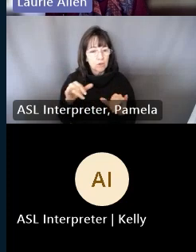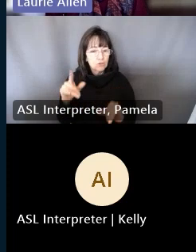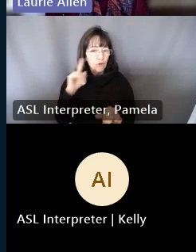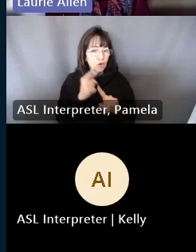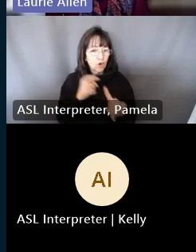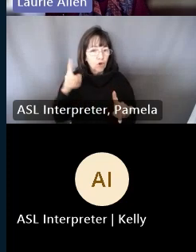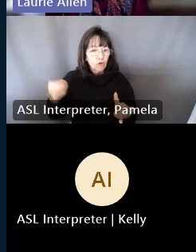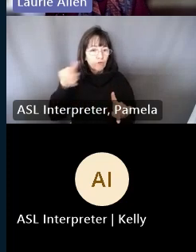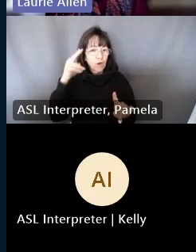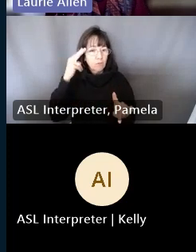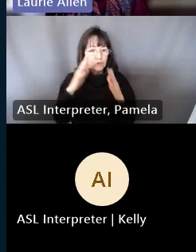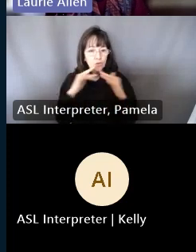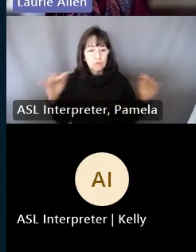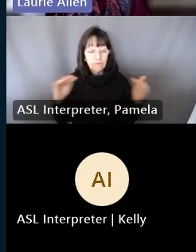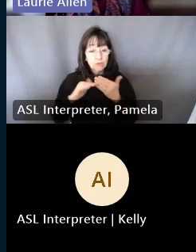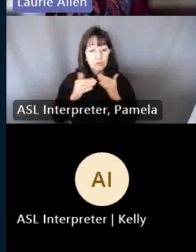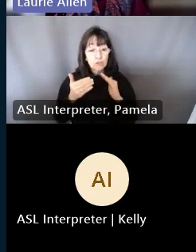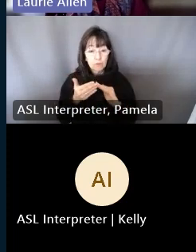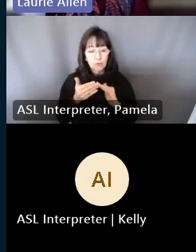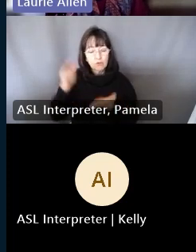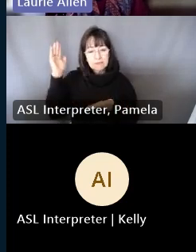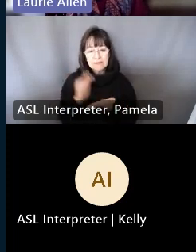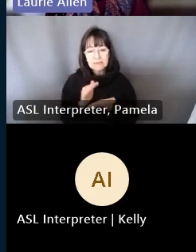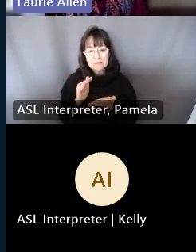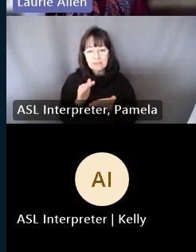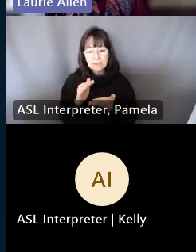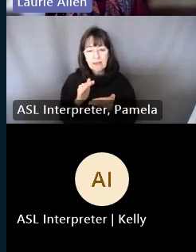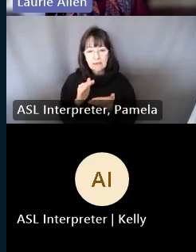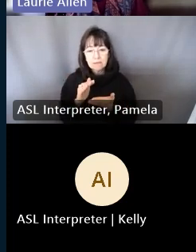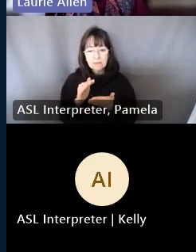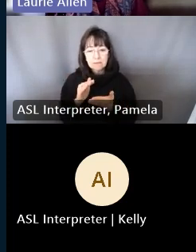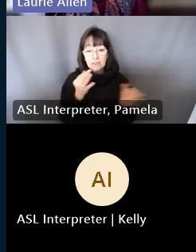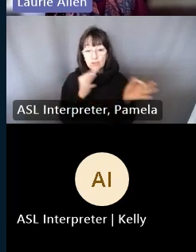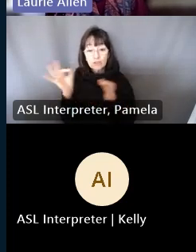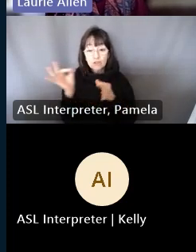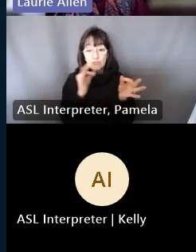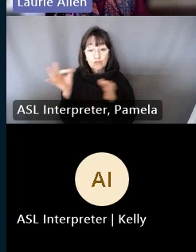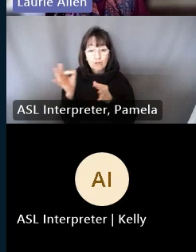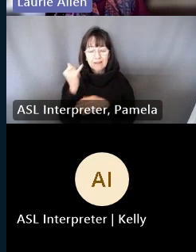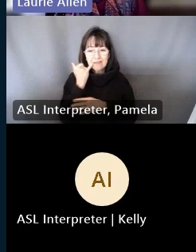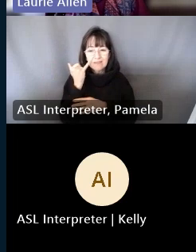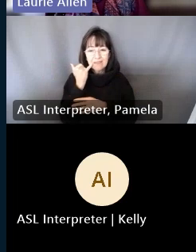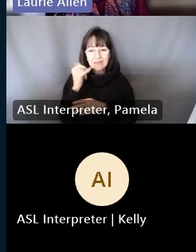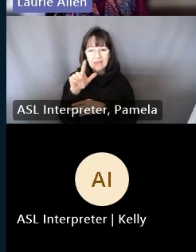that it's less distracting when people have blur turned on. So you're not looking at what's happening or what's going on